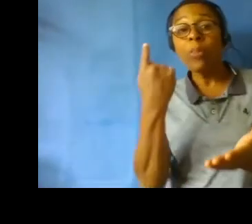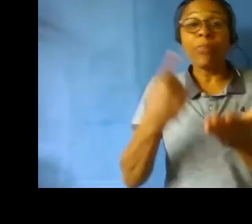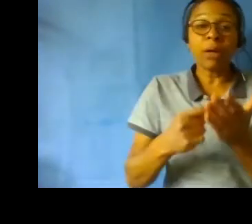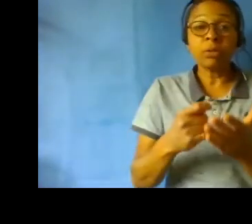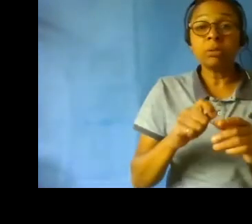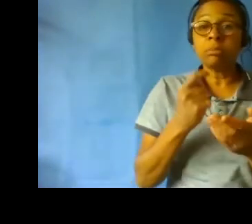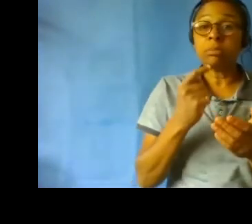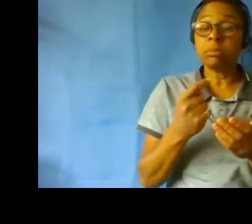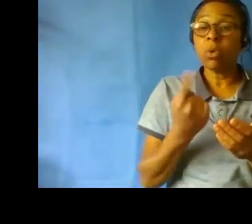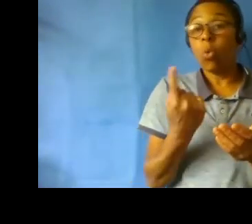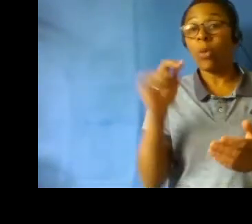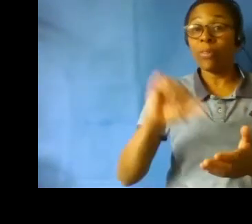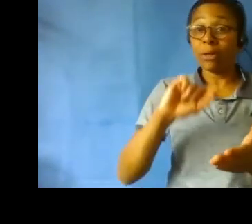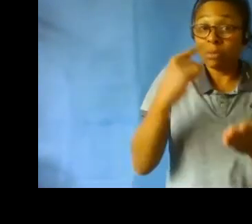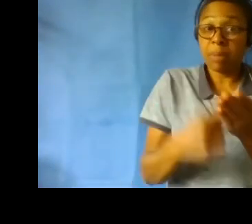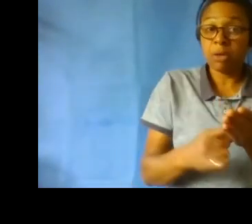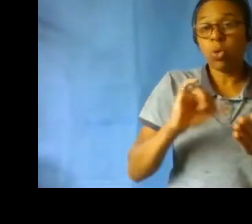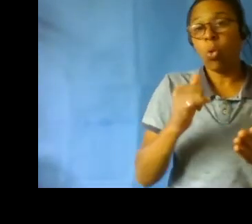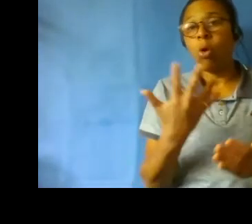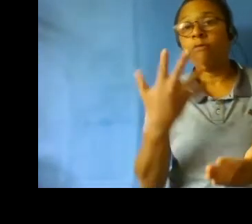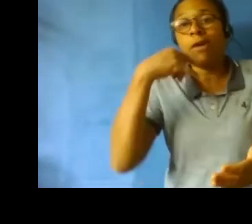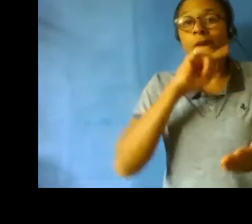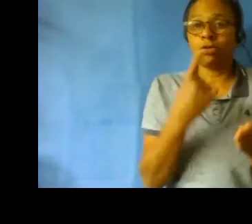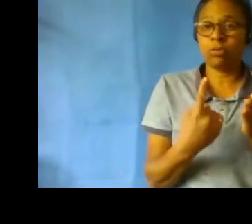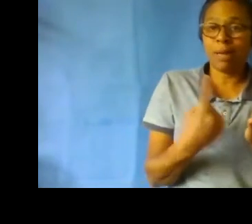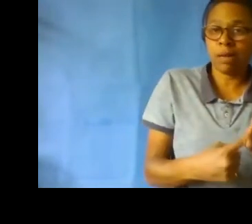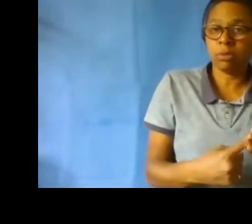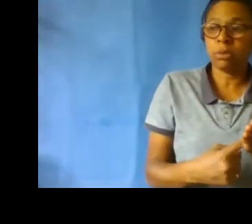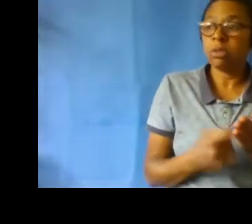fear that doctors neglect black patients and providing a financial alternatives